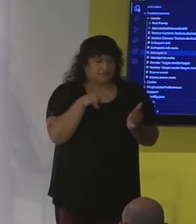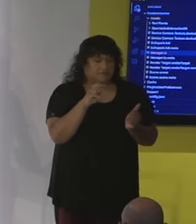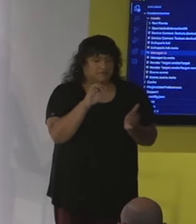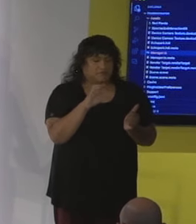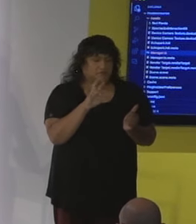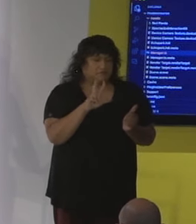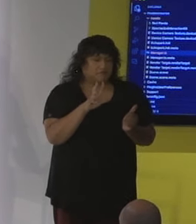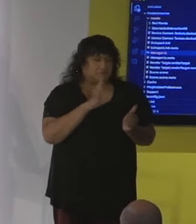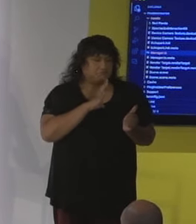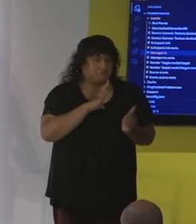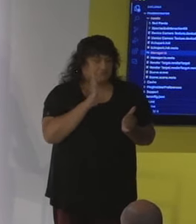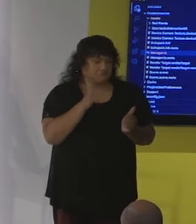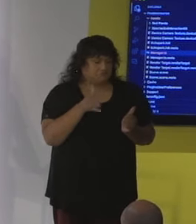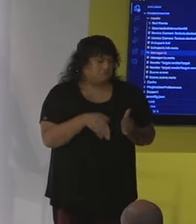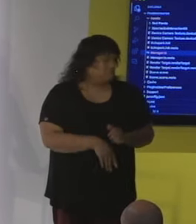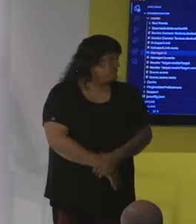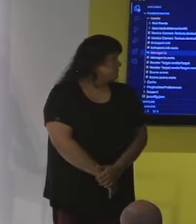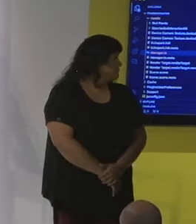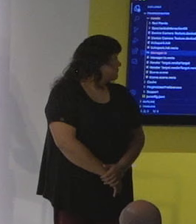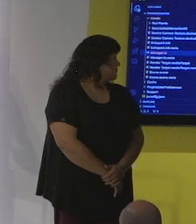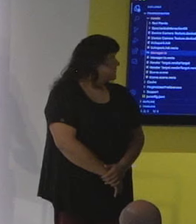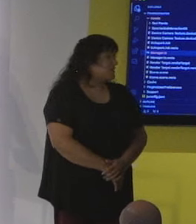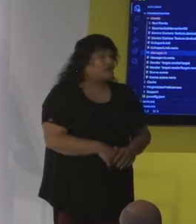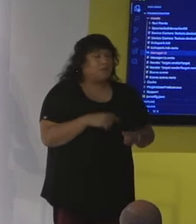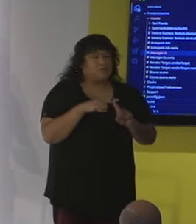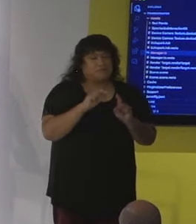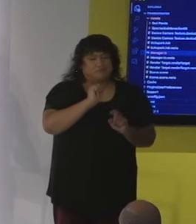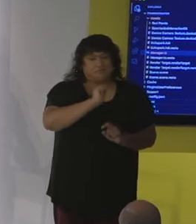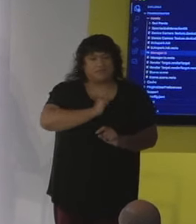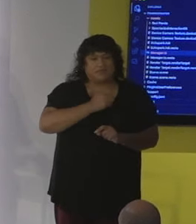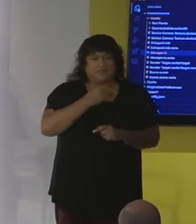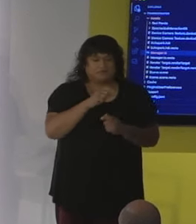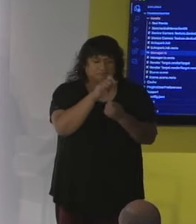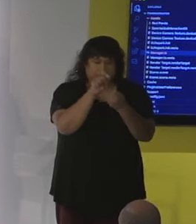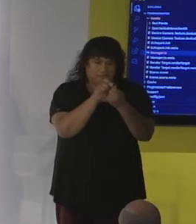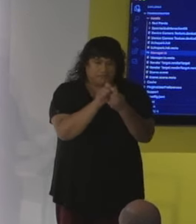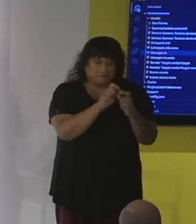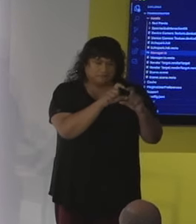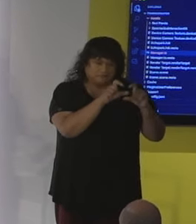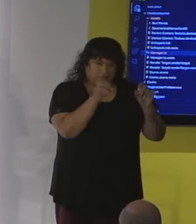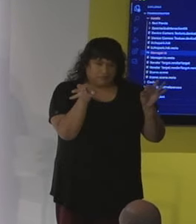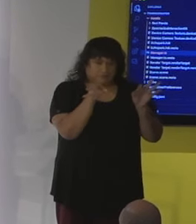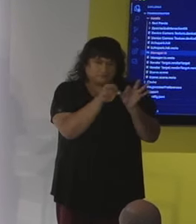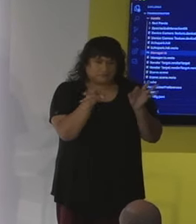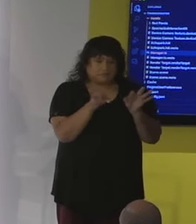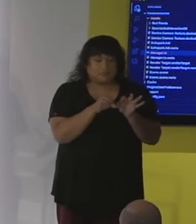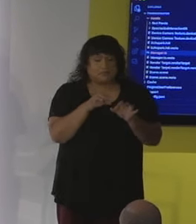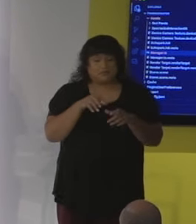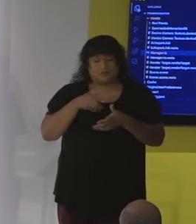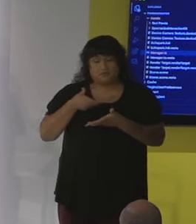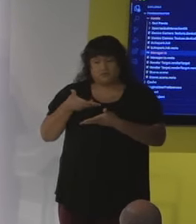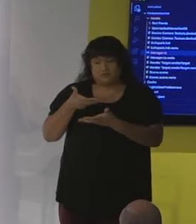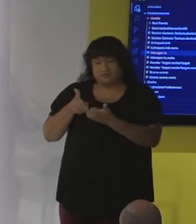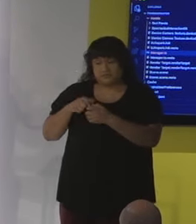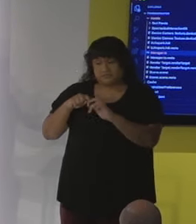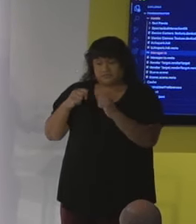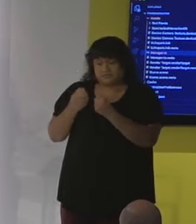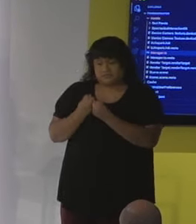But I like to be as expressive as possible. When you're working in teams, you don't want 'em to have to think, just you can read the code